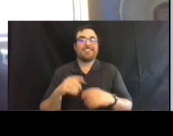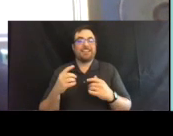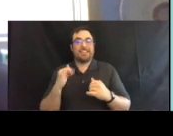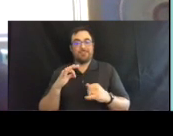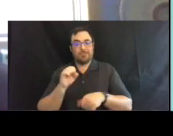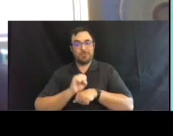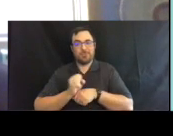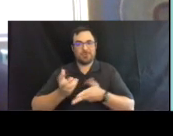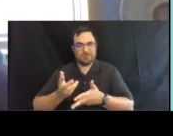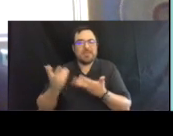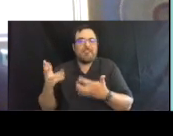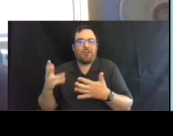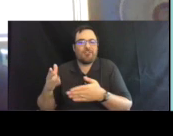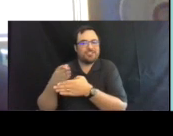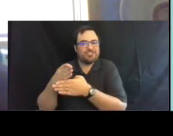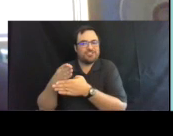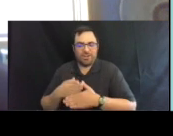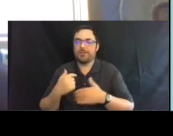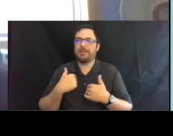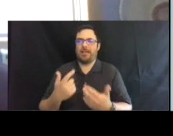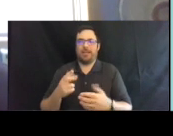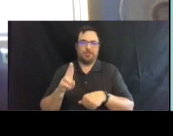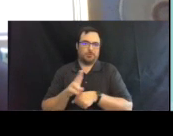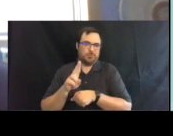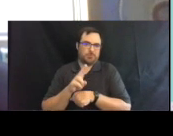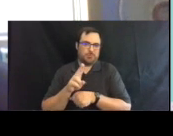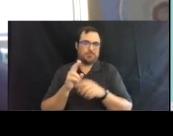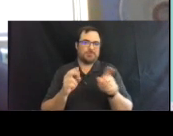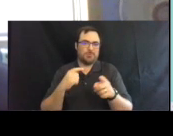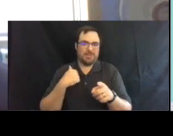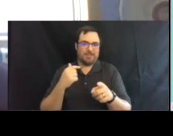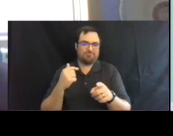already shared them with you that I used when I was doing a lot of um